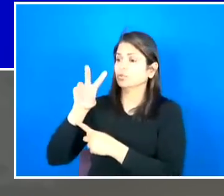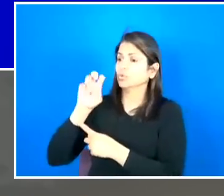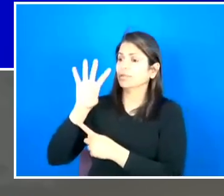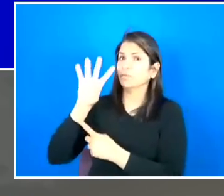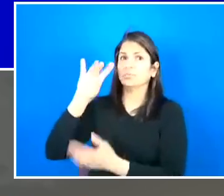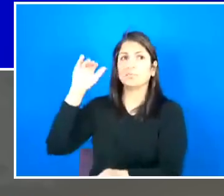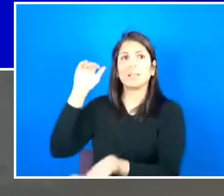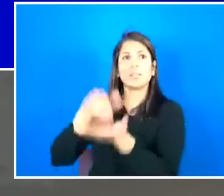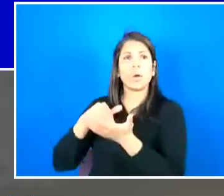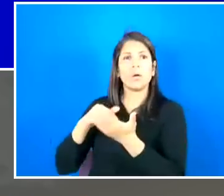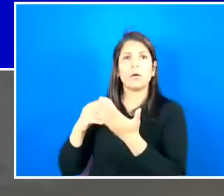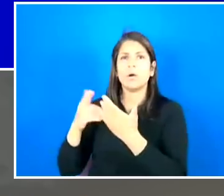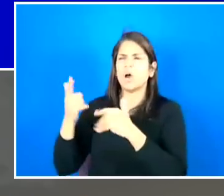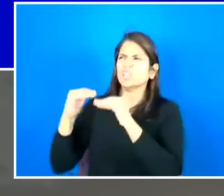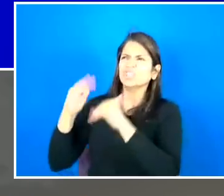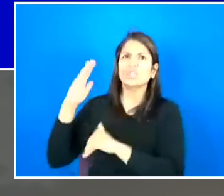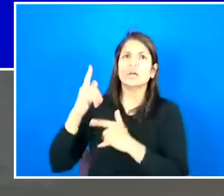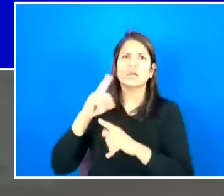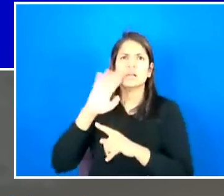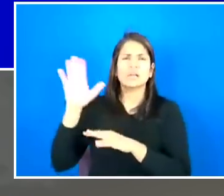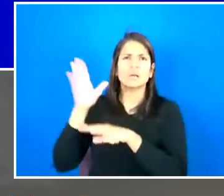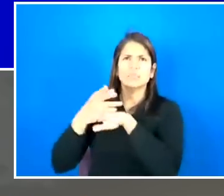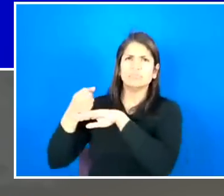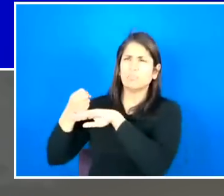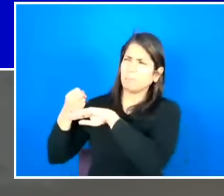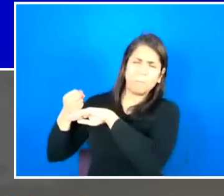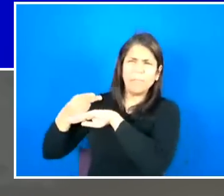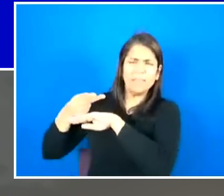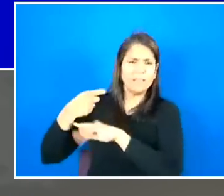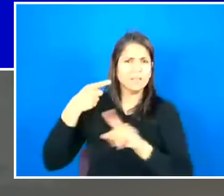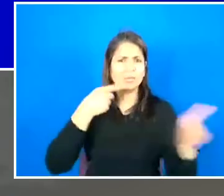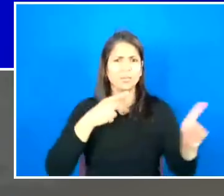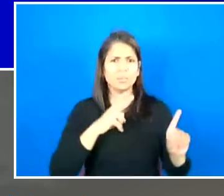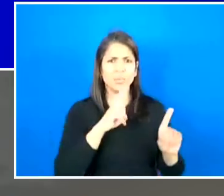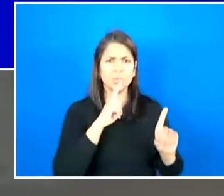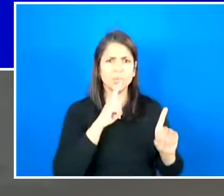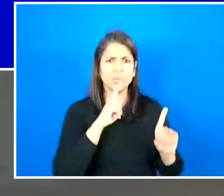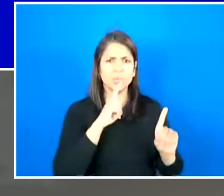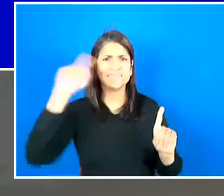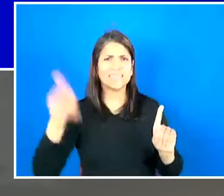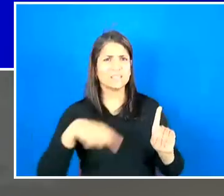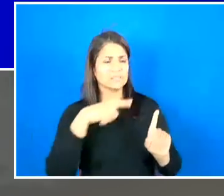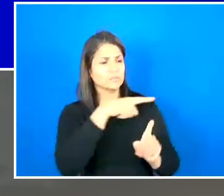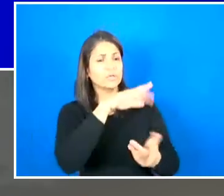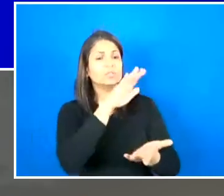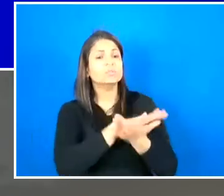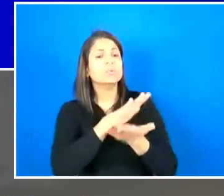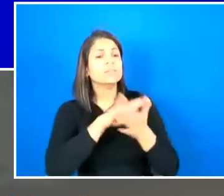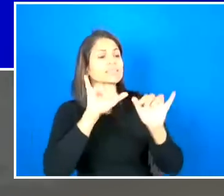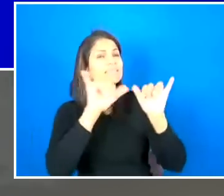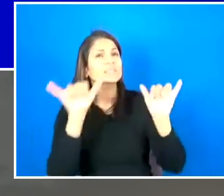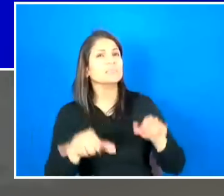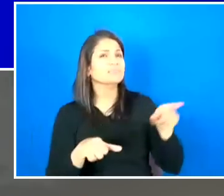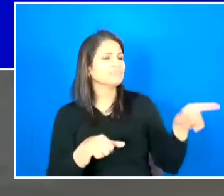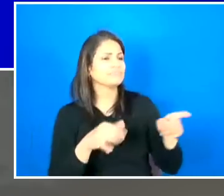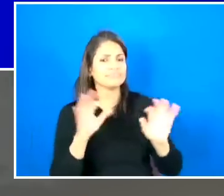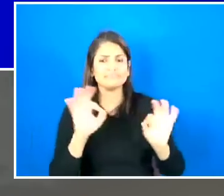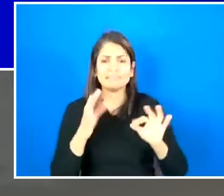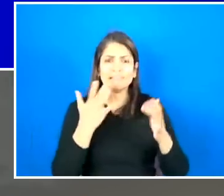STUDENTS IN THE HOUSTON SCHOOL YSSTM.E IT'S BEEN A VAST UNDERTAKING AND IT HAD TO BE CREATED VERY, VERY RAPIDLY TO